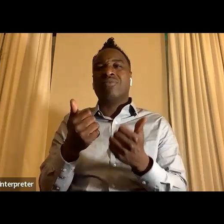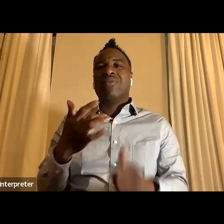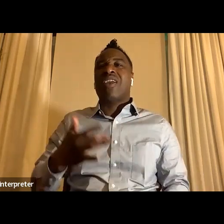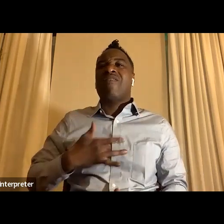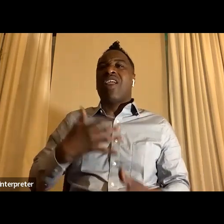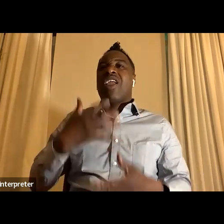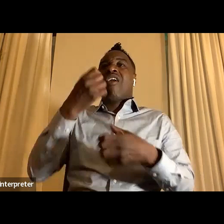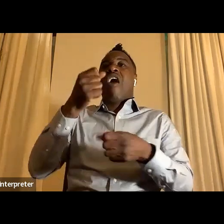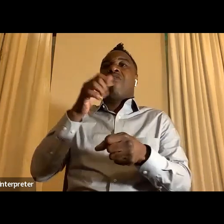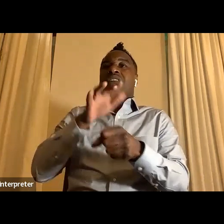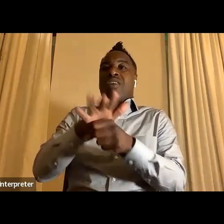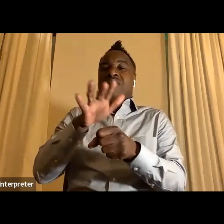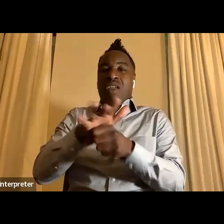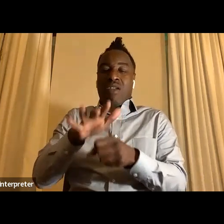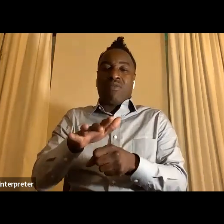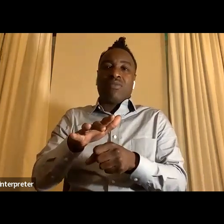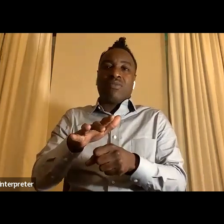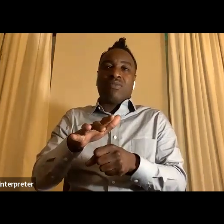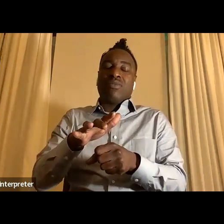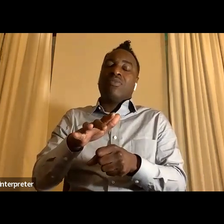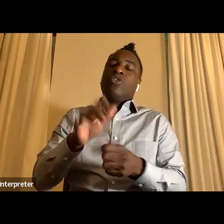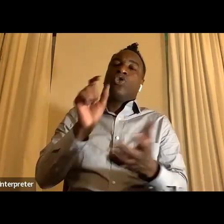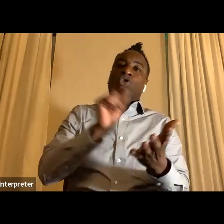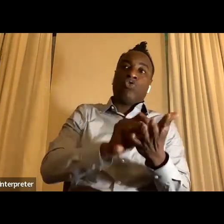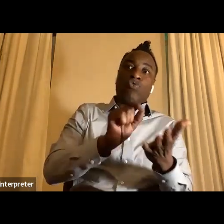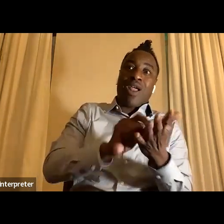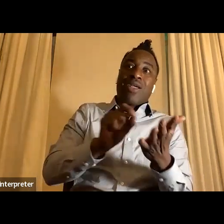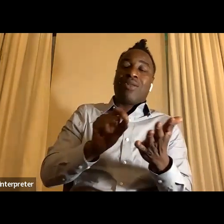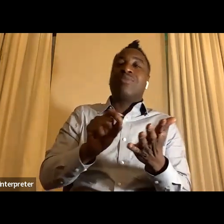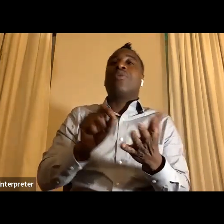put the both of them all there together and say, you know, this is,